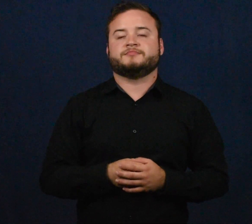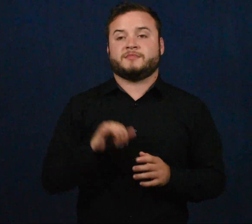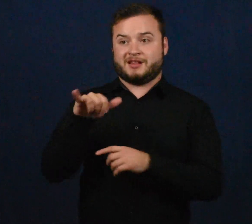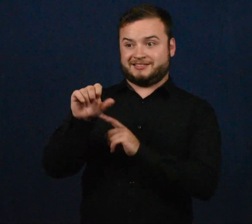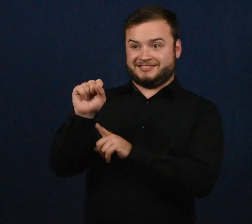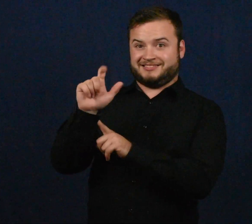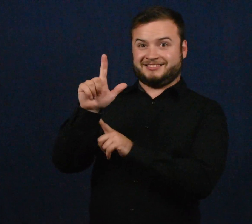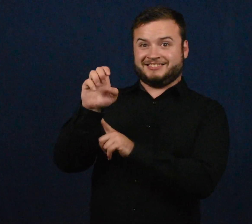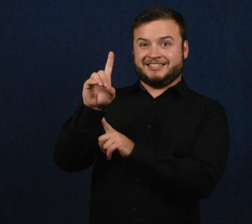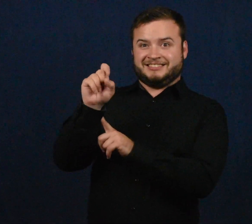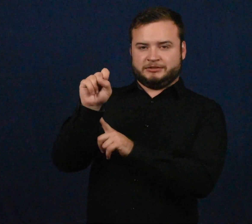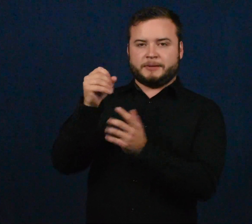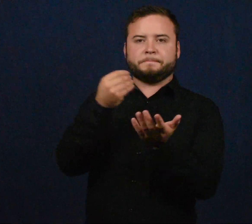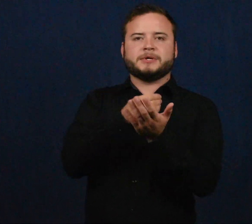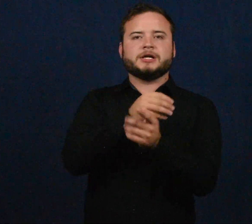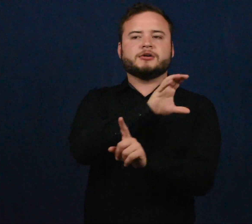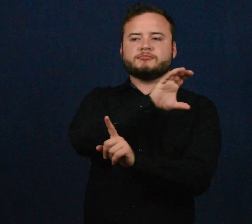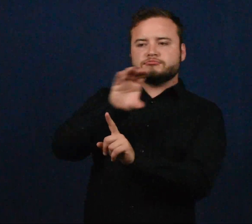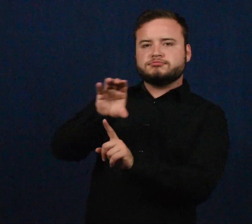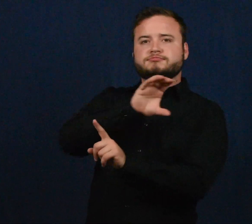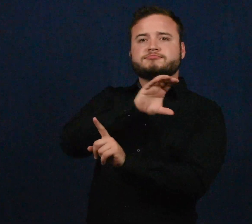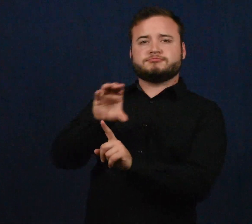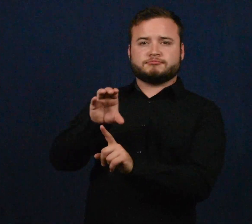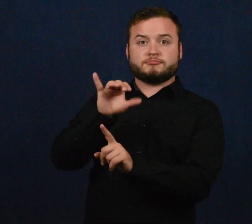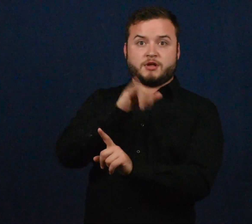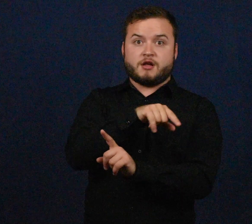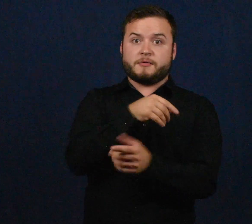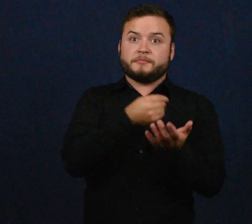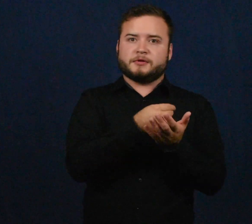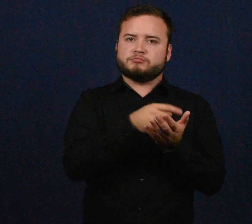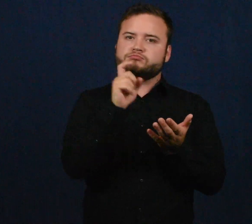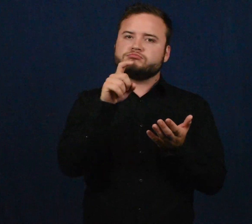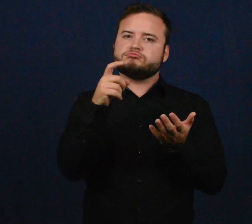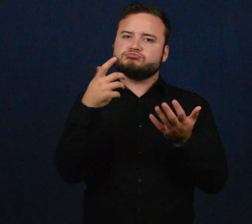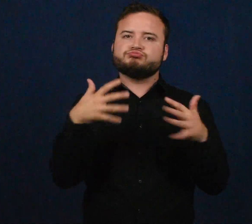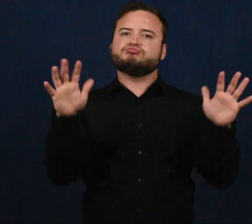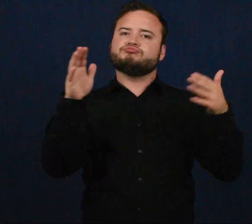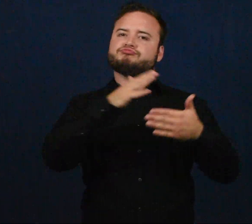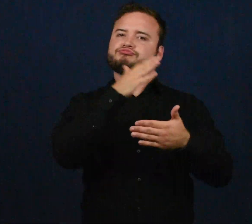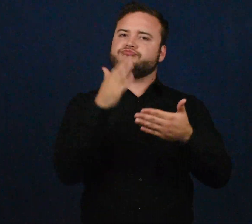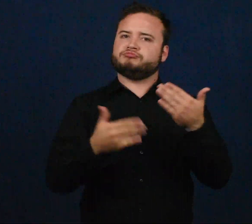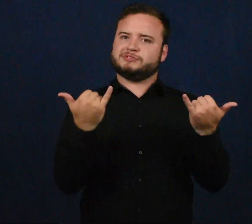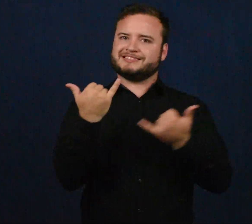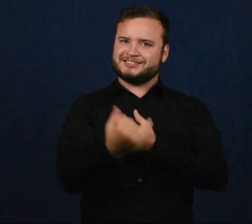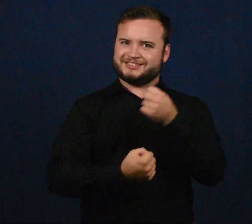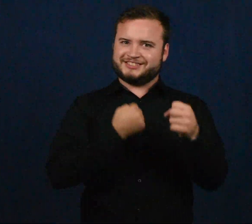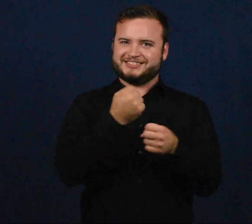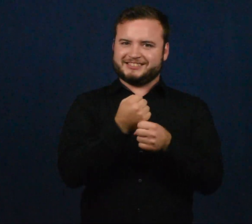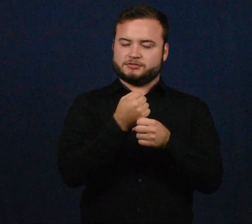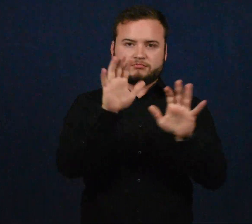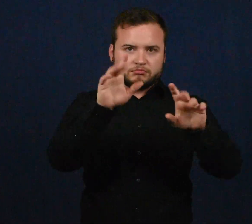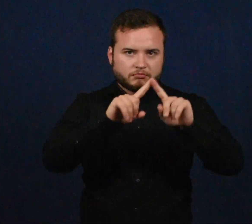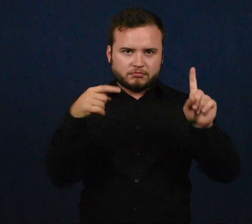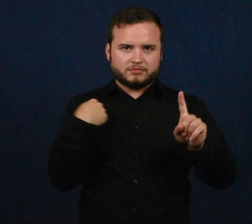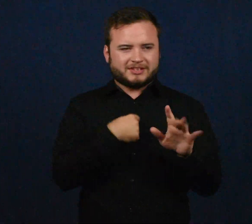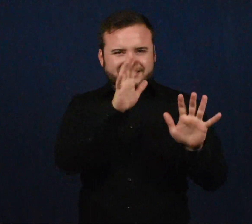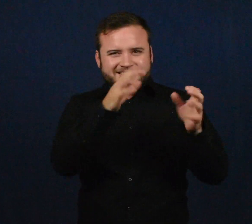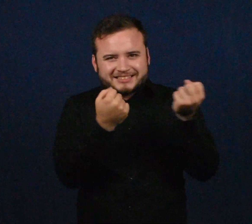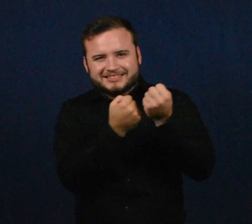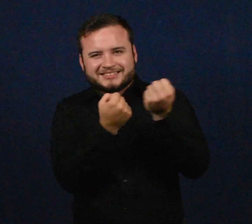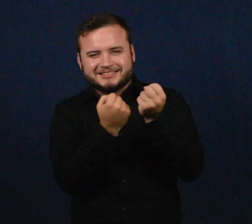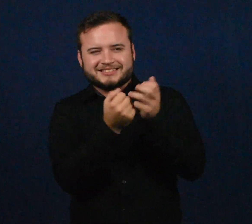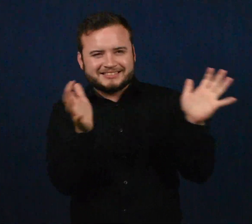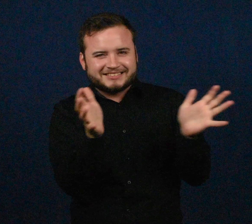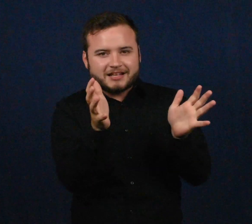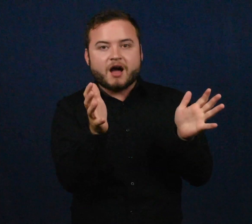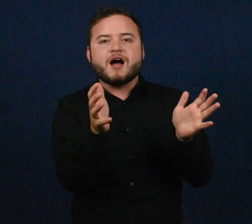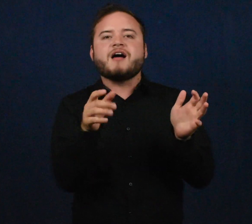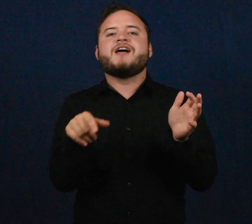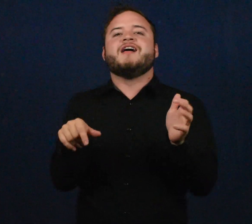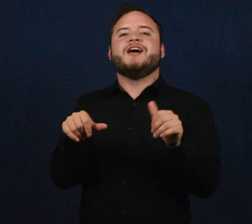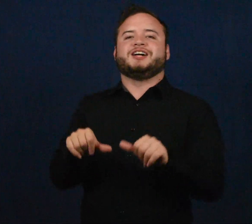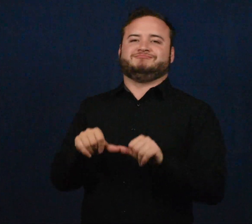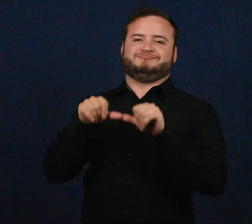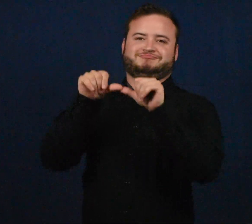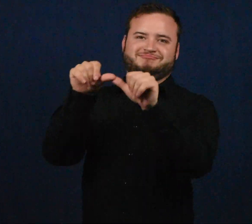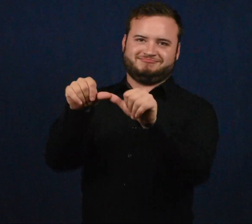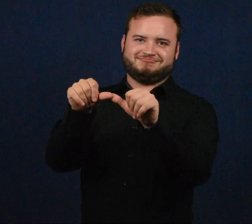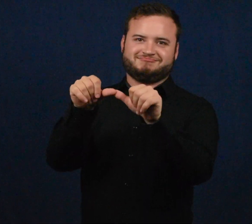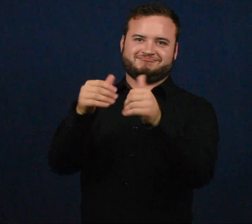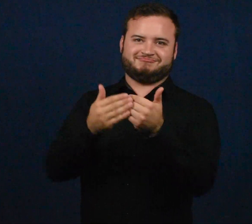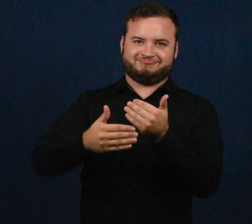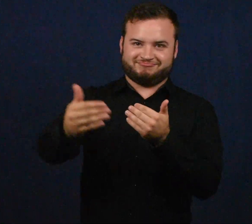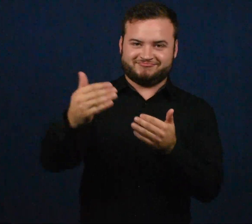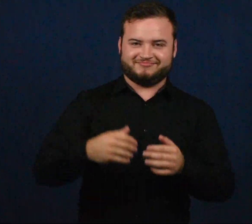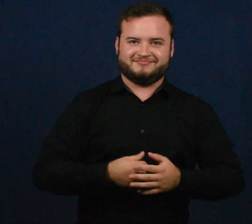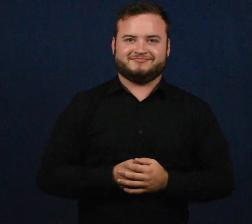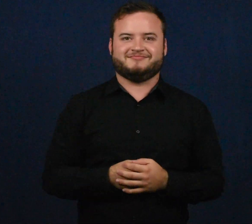The funding was scheduled to end this year but we supported it continuing.